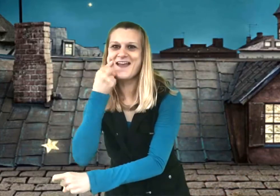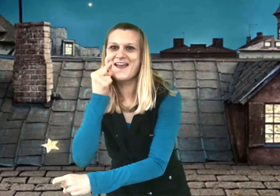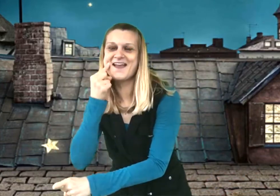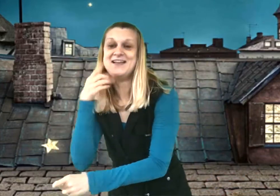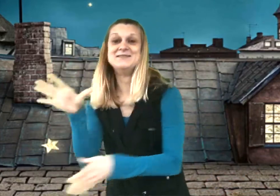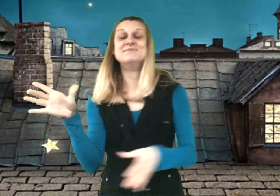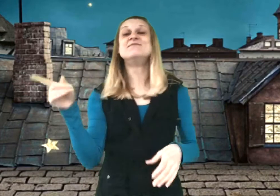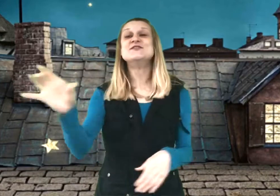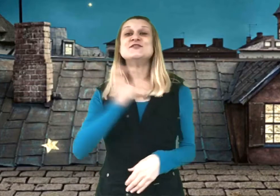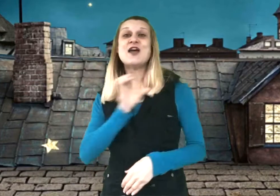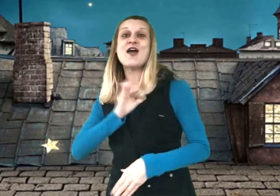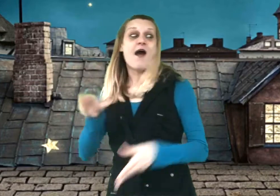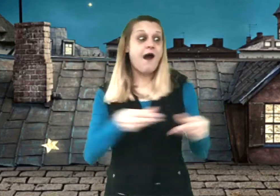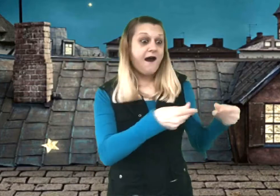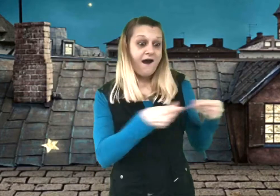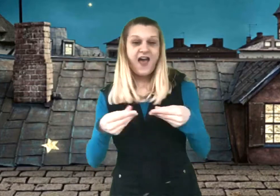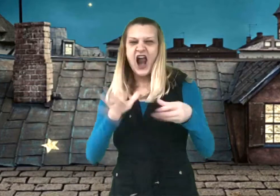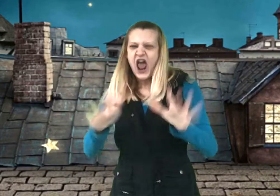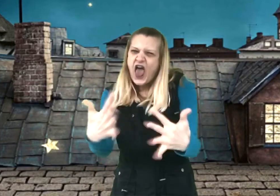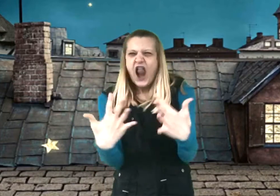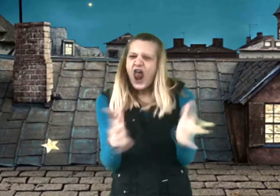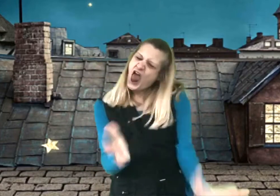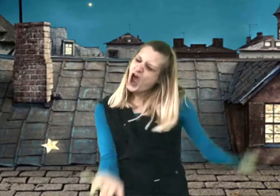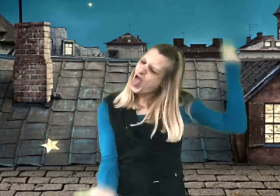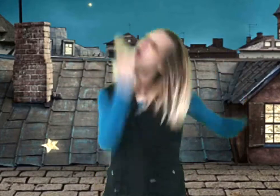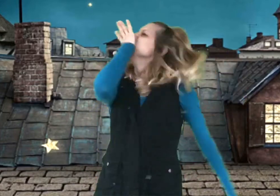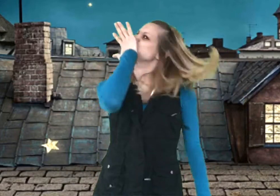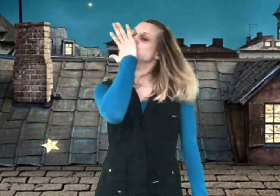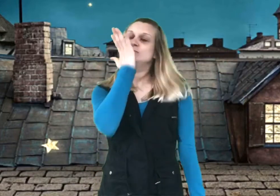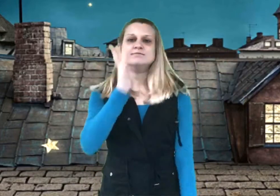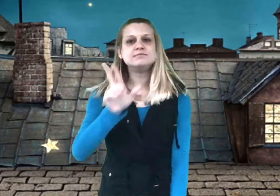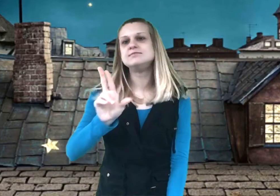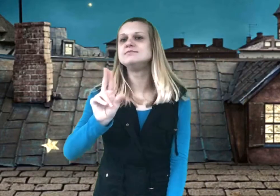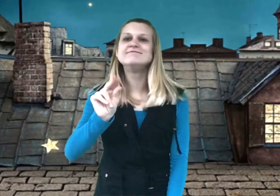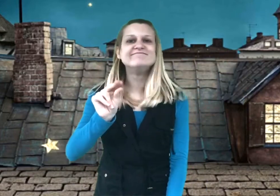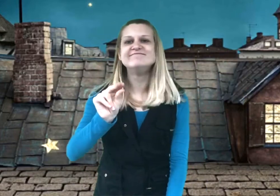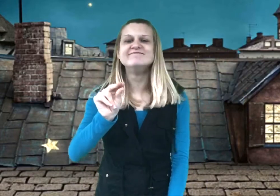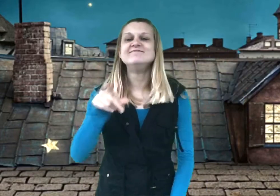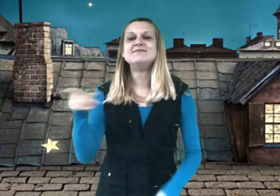Charlie would not gobble it down in one sitting. No. he would not.